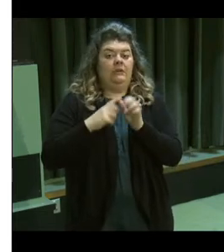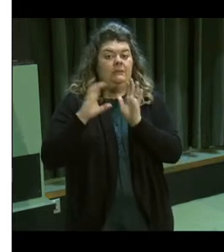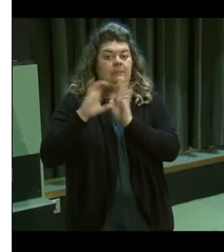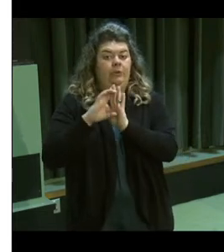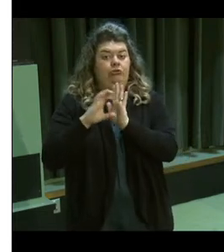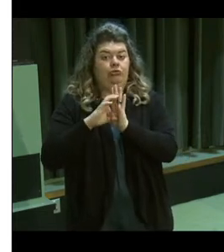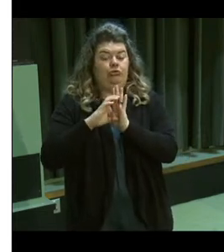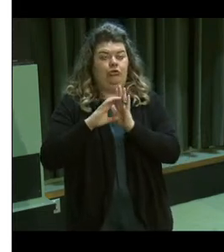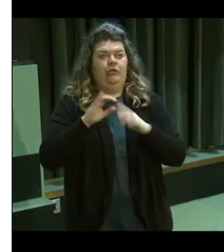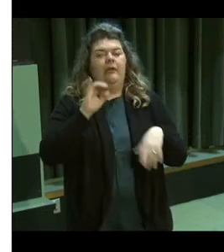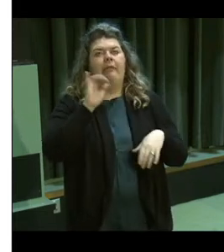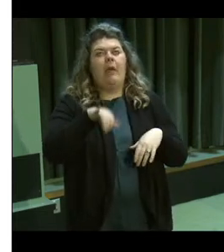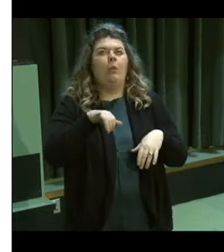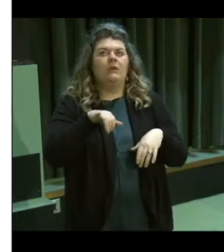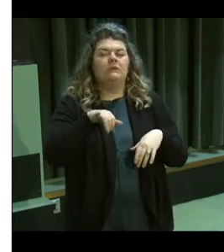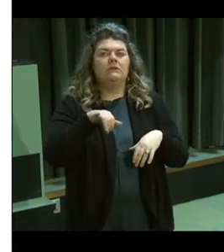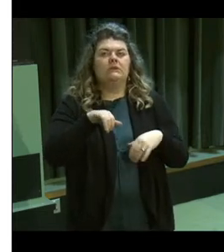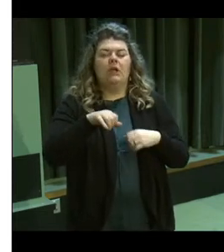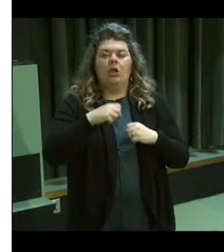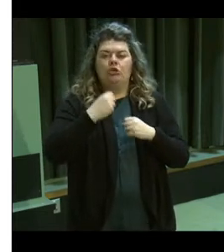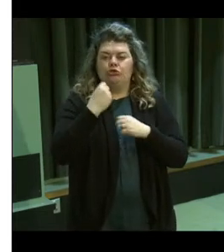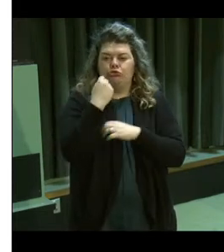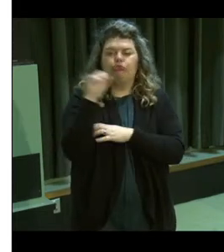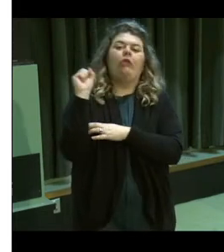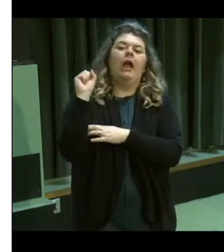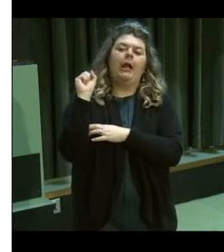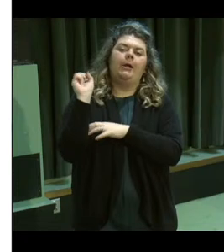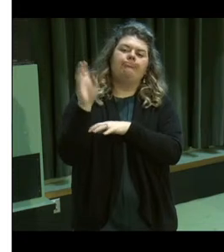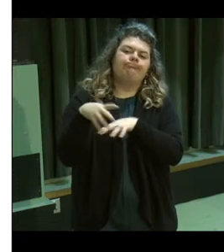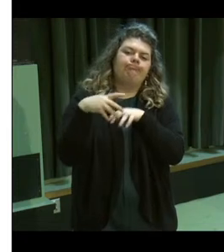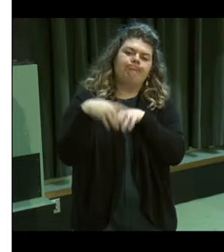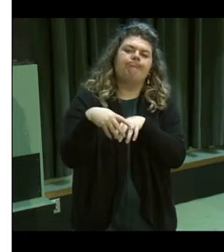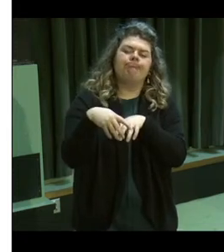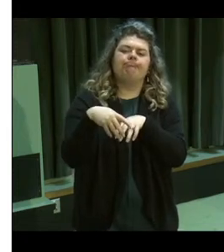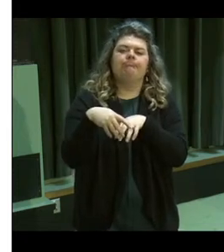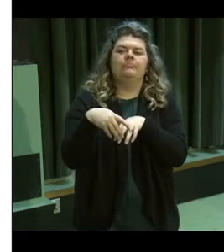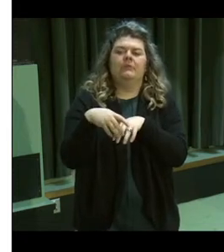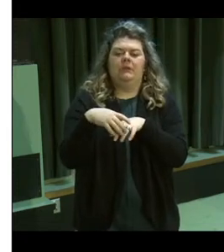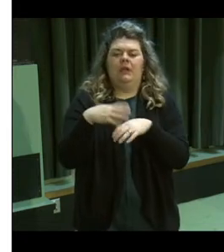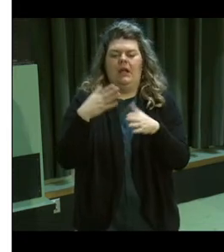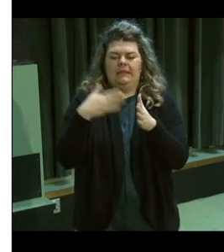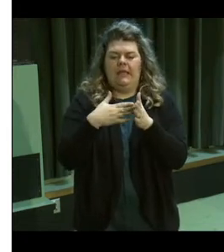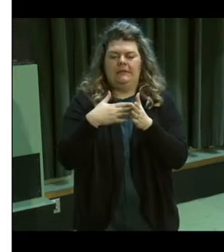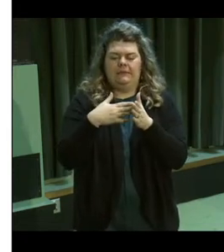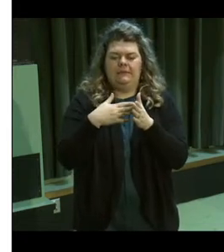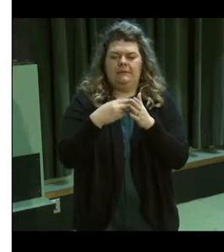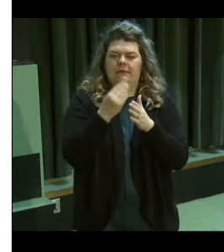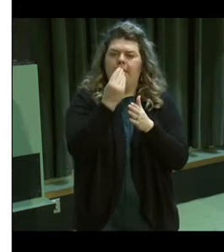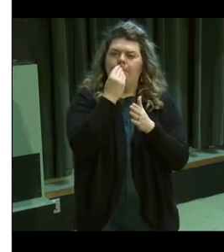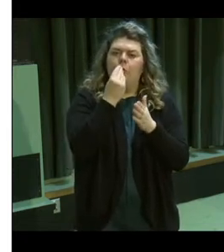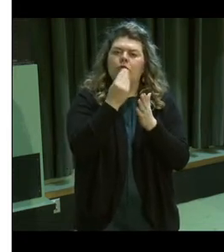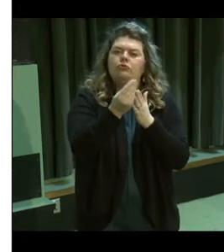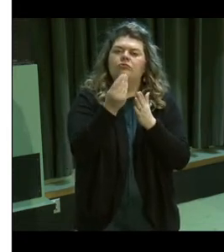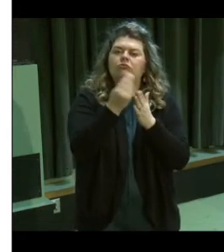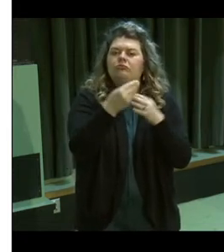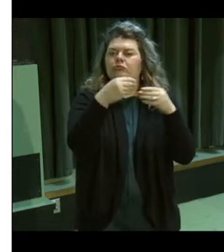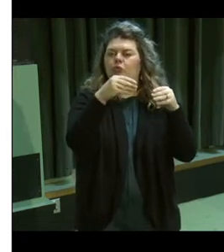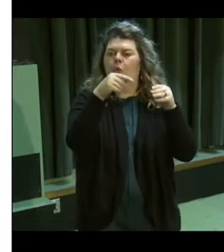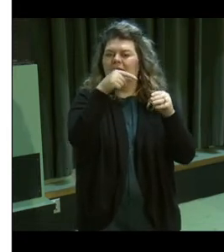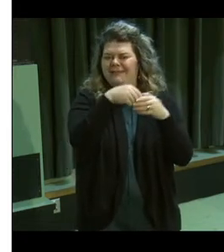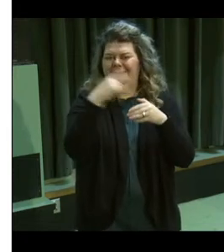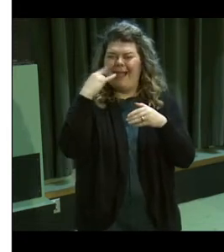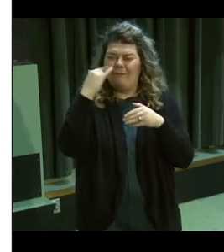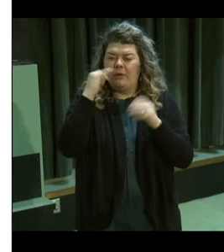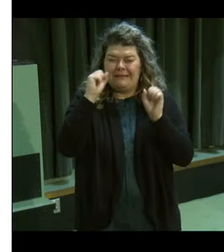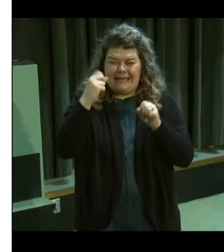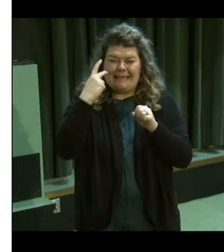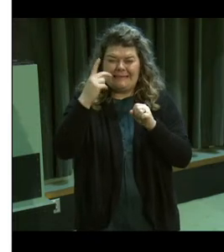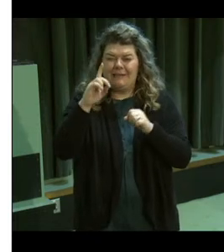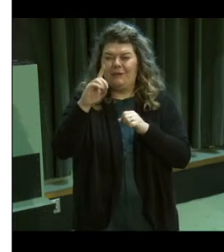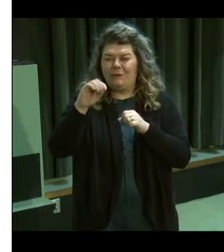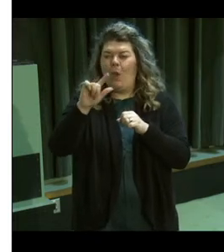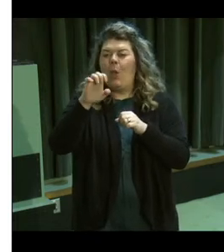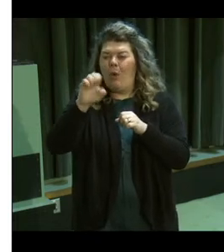that was a strike against,